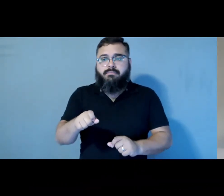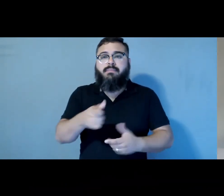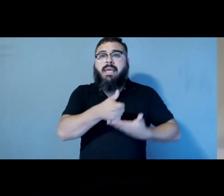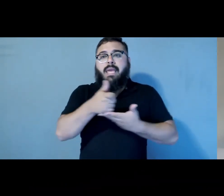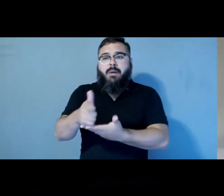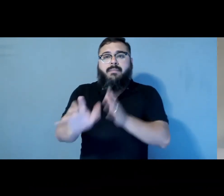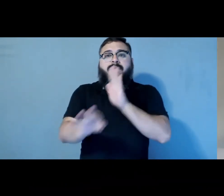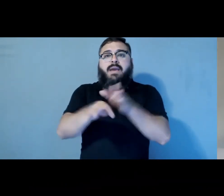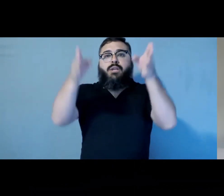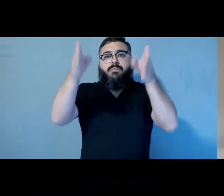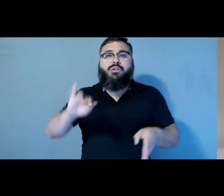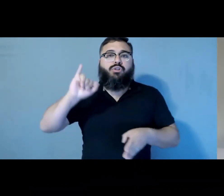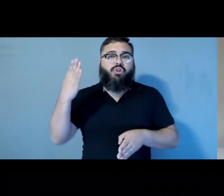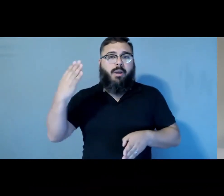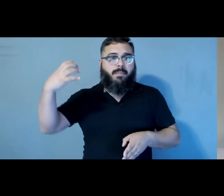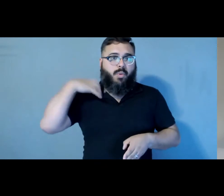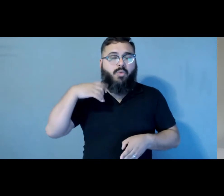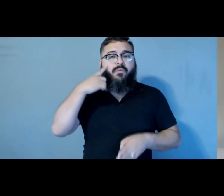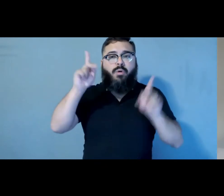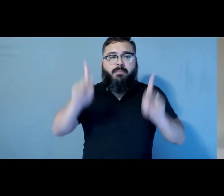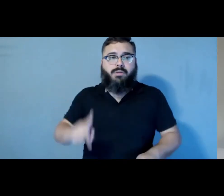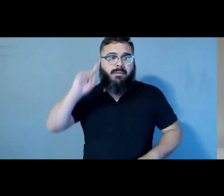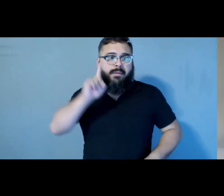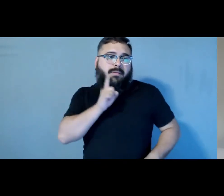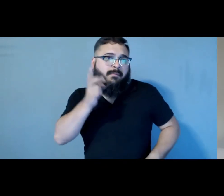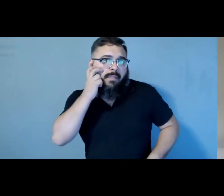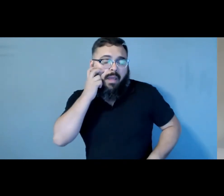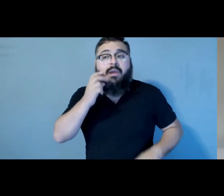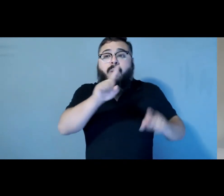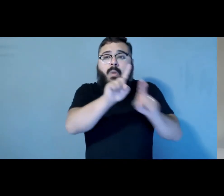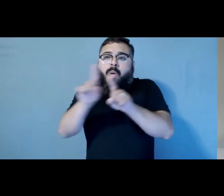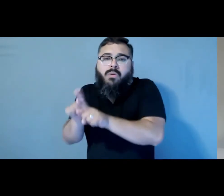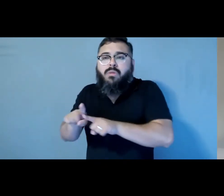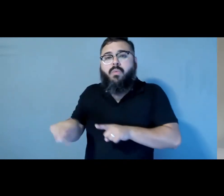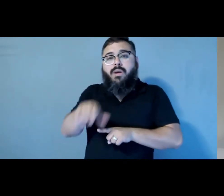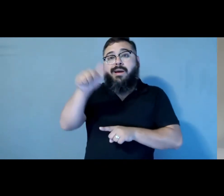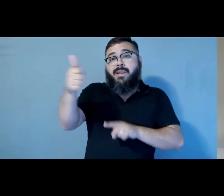a job coach for somebody who's deaf blind. And then also another attorney at our organization, Dinett